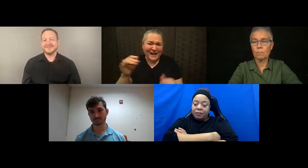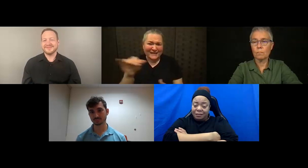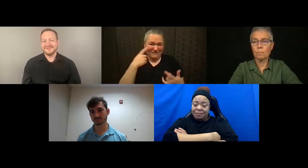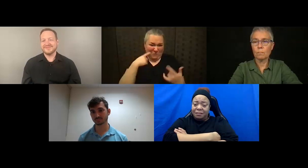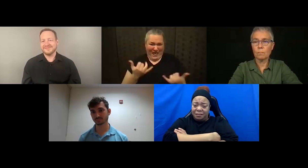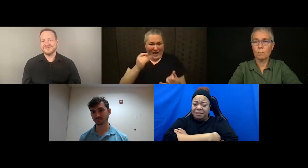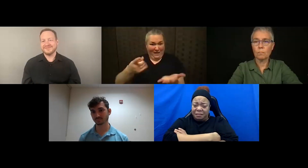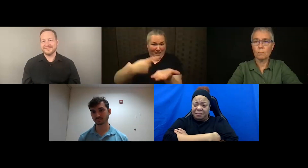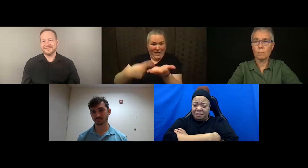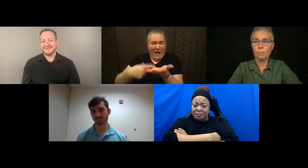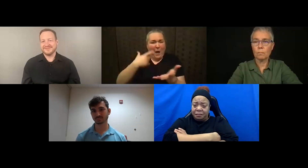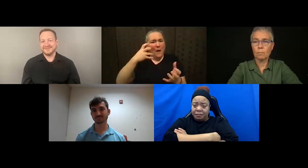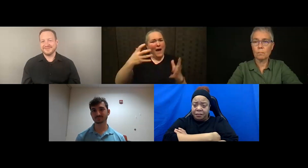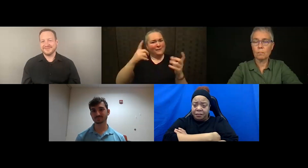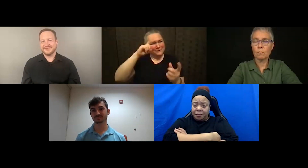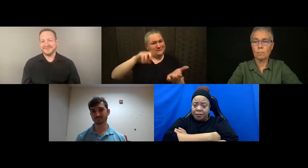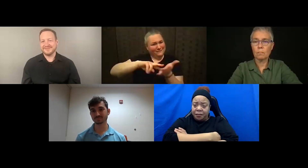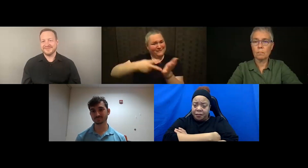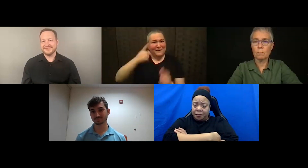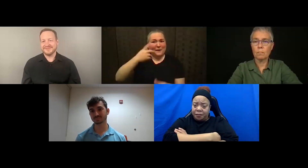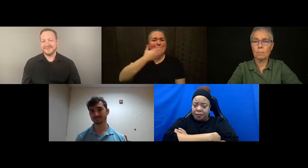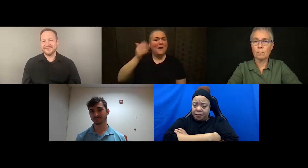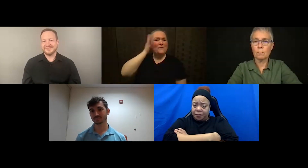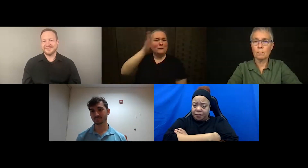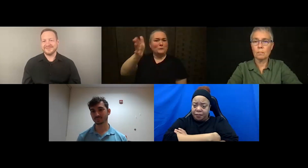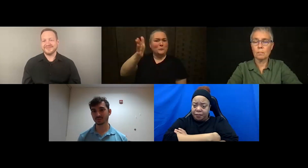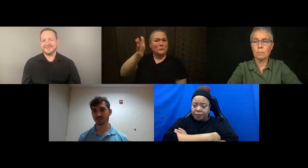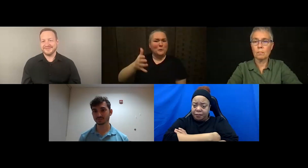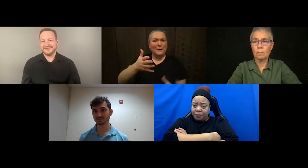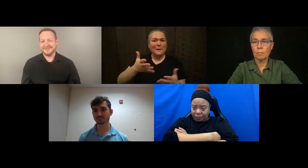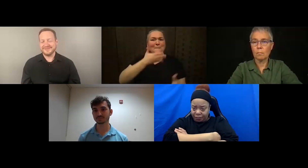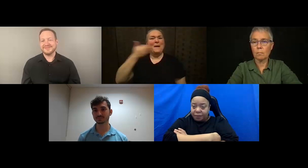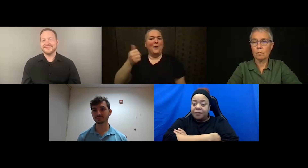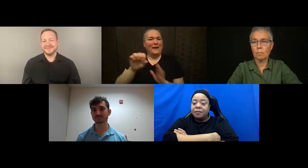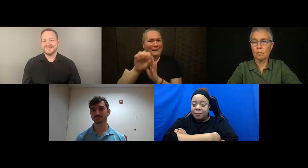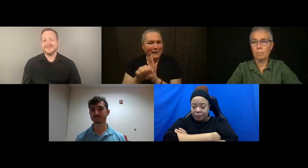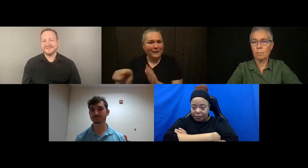will have a good experience, and the interpreter will follow those ethics. Thinking about the future,